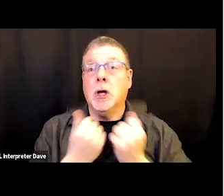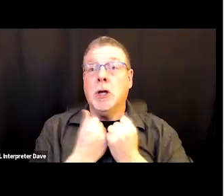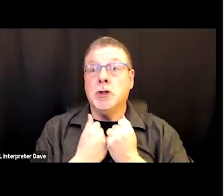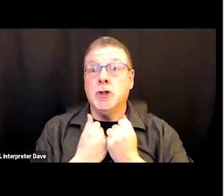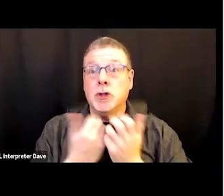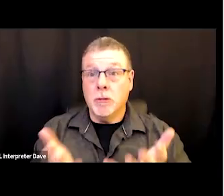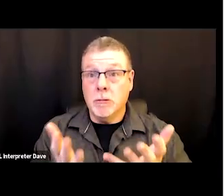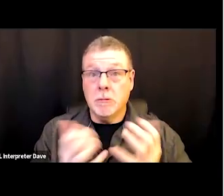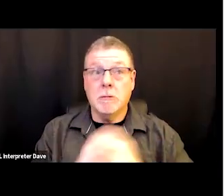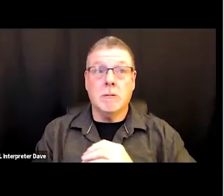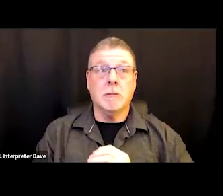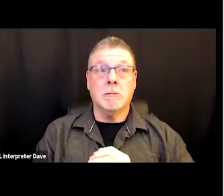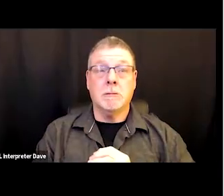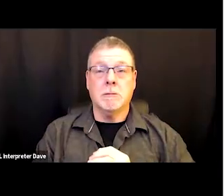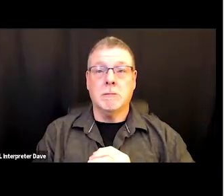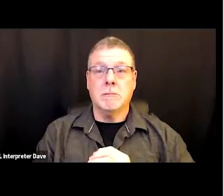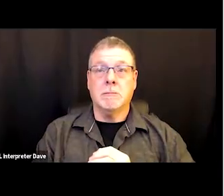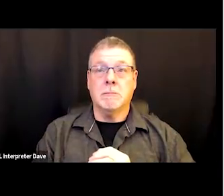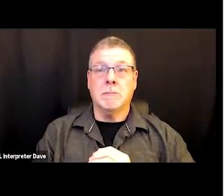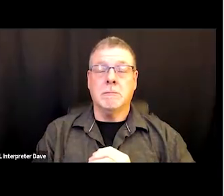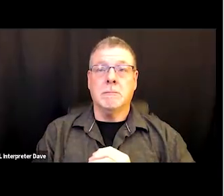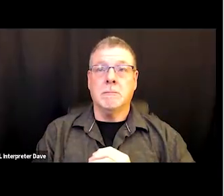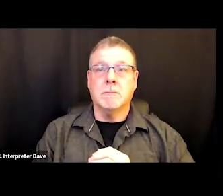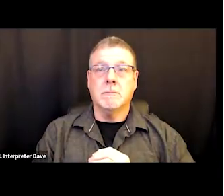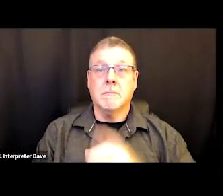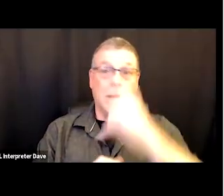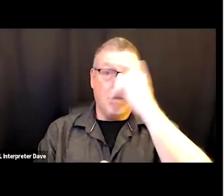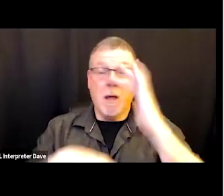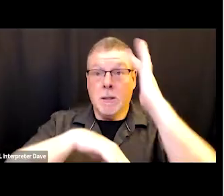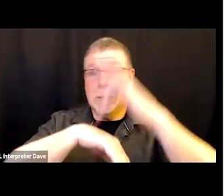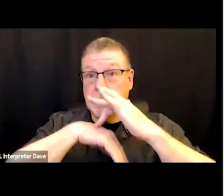Because to be in that state at all times is exhaustive.